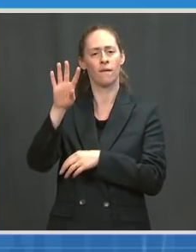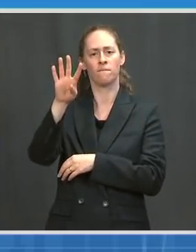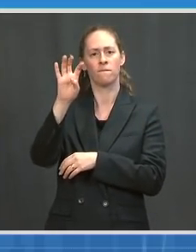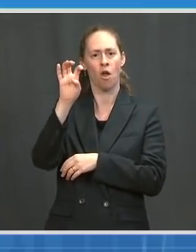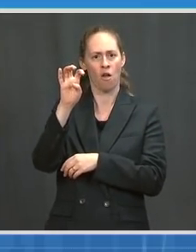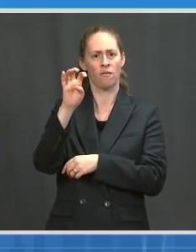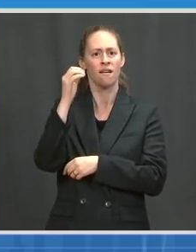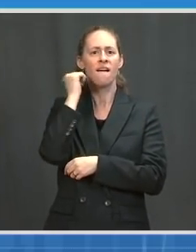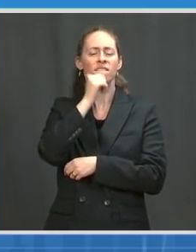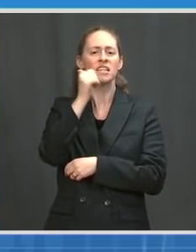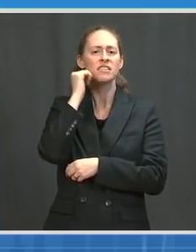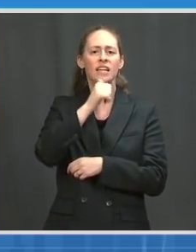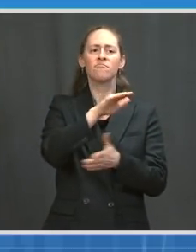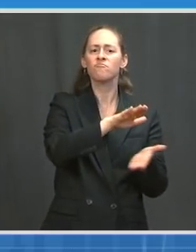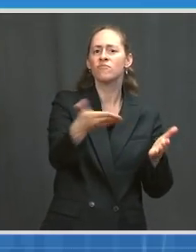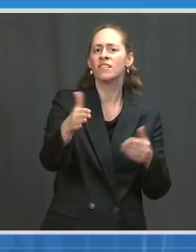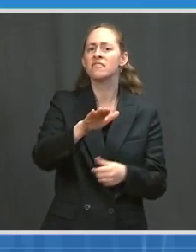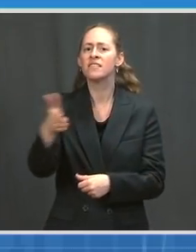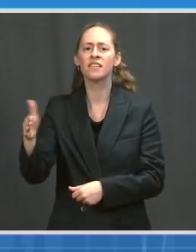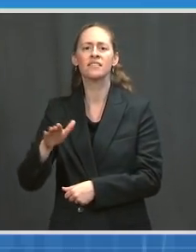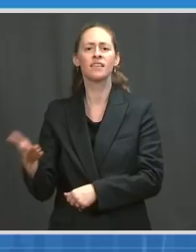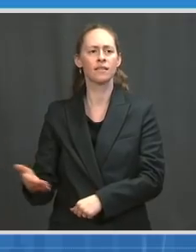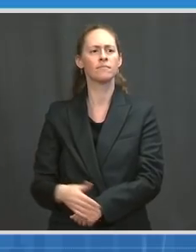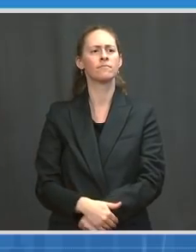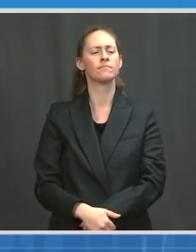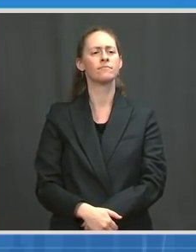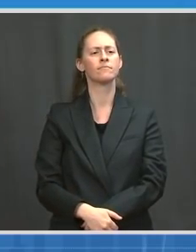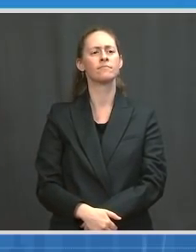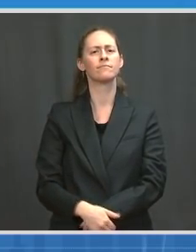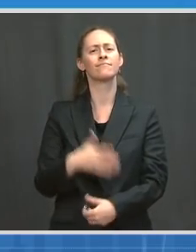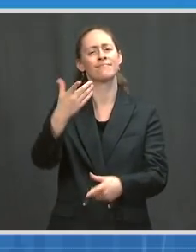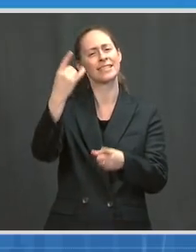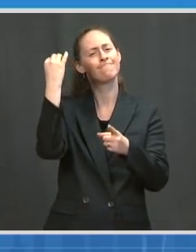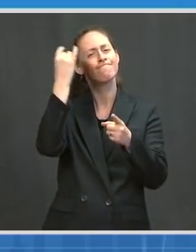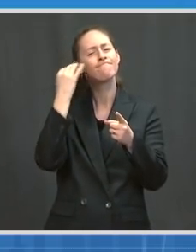Something I'm often asked is: When will this pandemic be over, and when can we go back to normal?